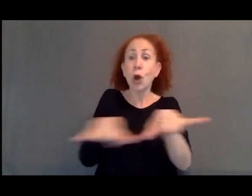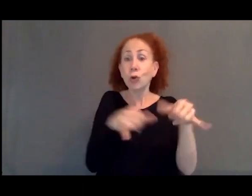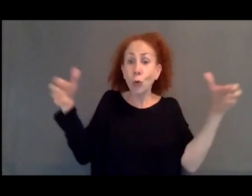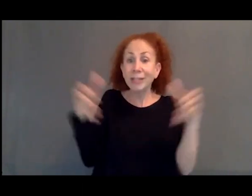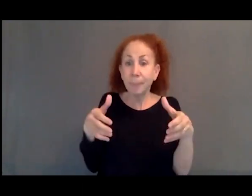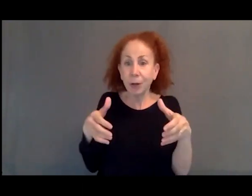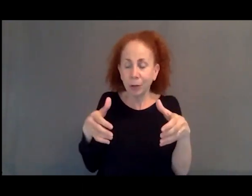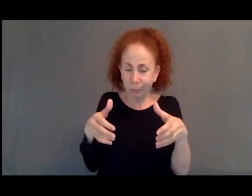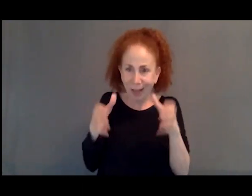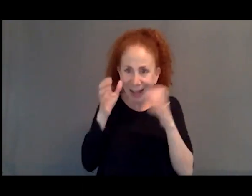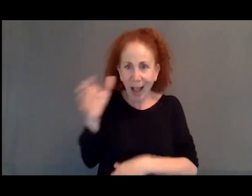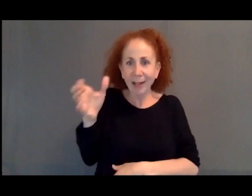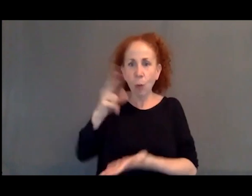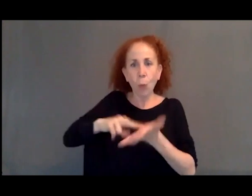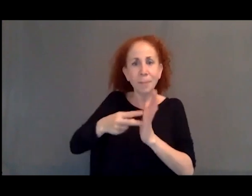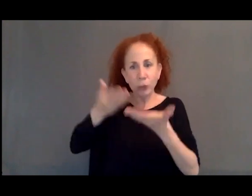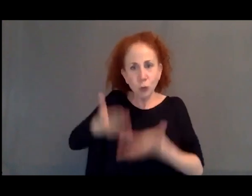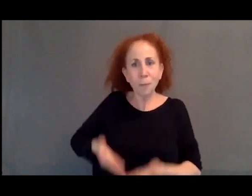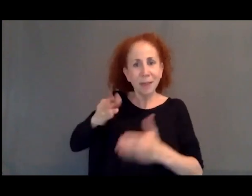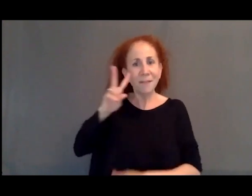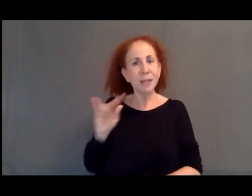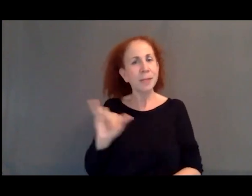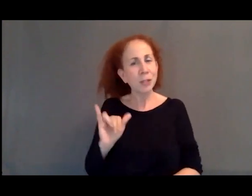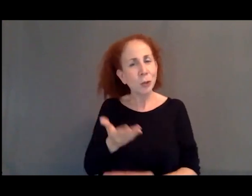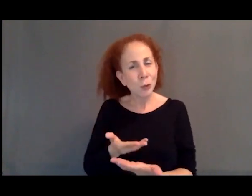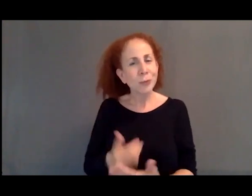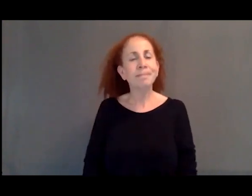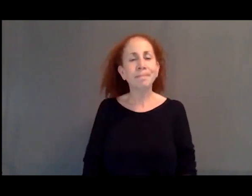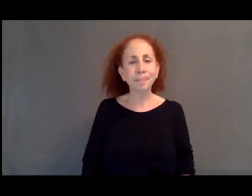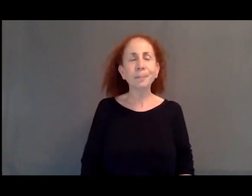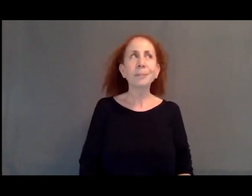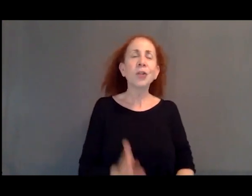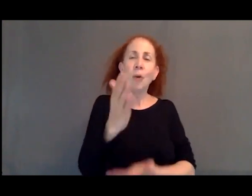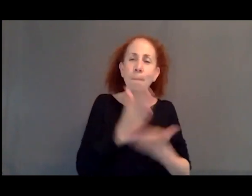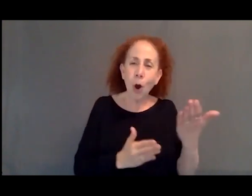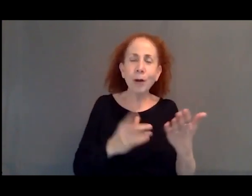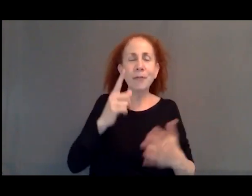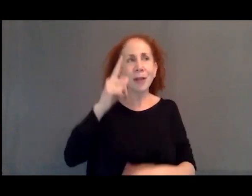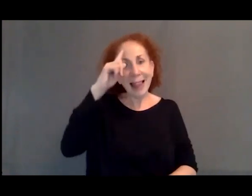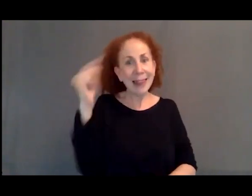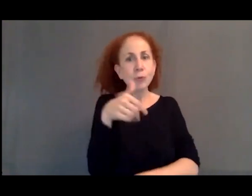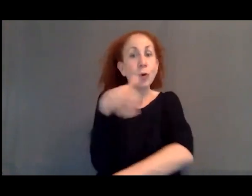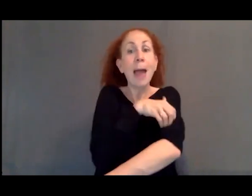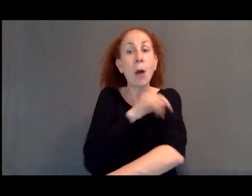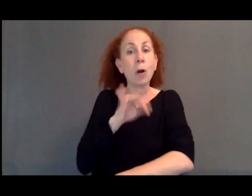self-stereotypical notions of what it means to be Vietnamese as well. And so part of the liberatory power of art